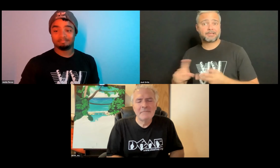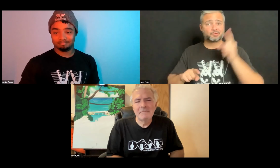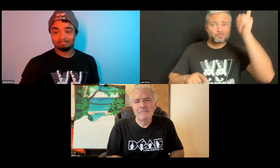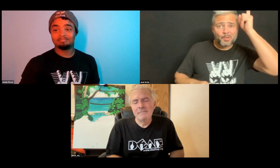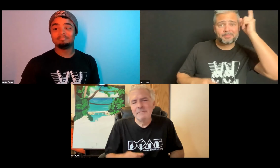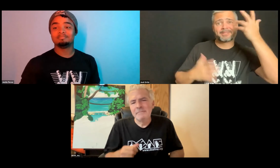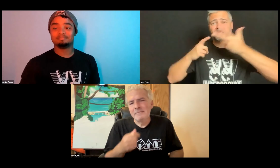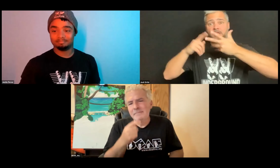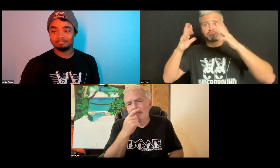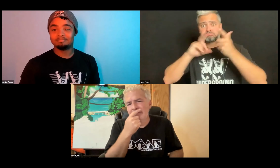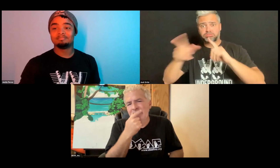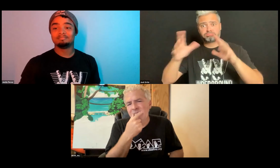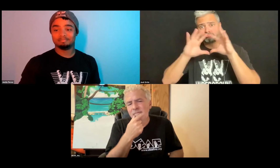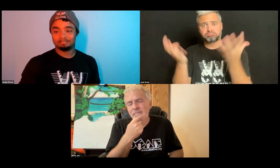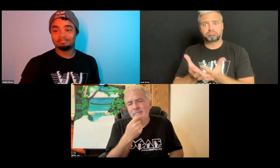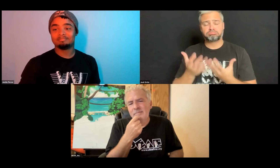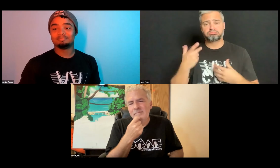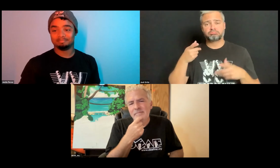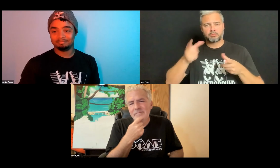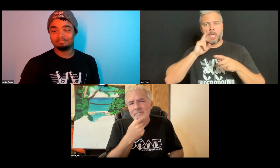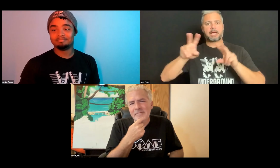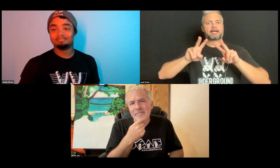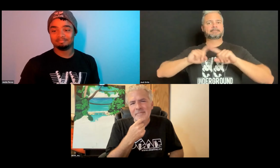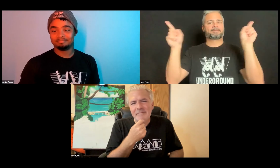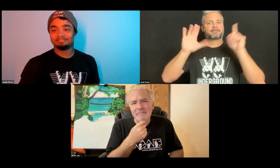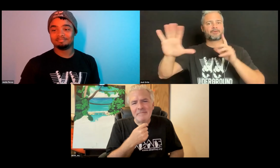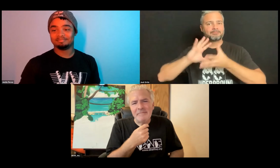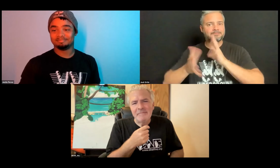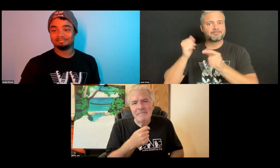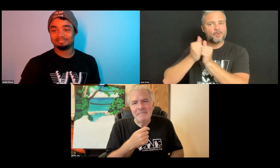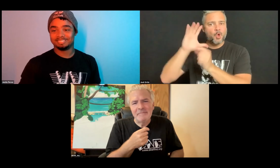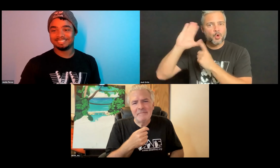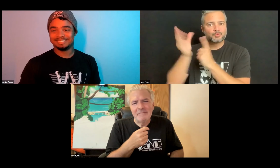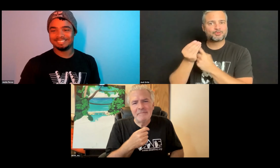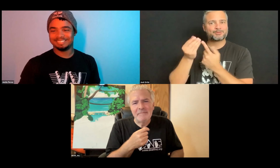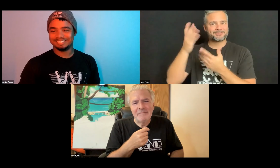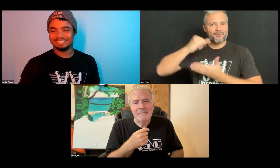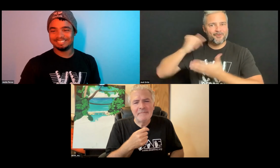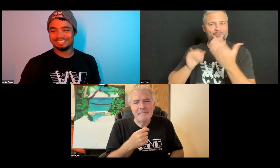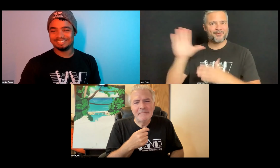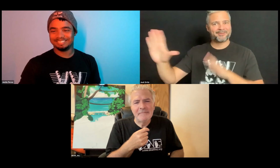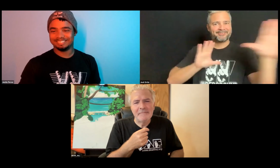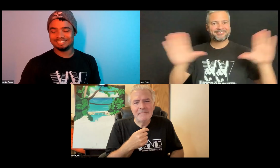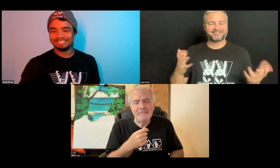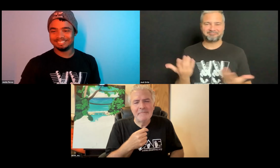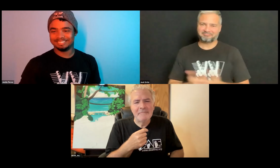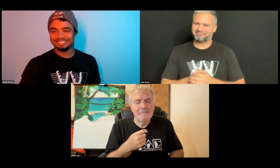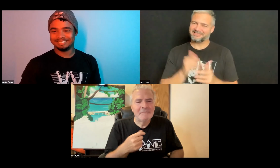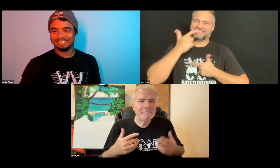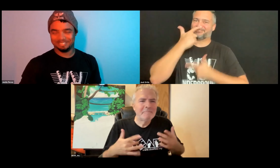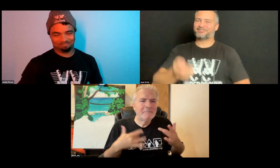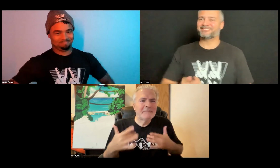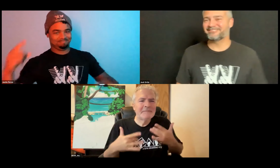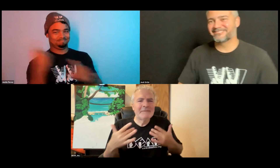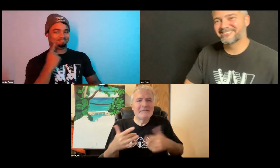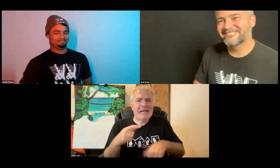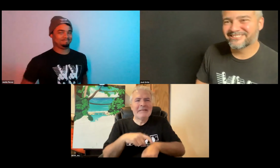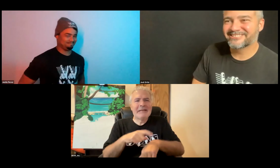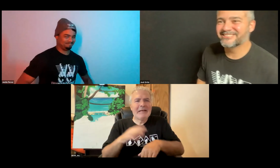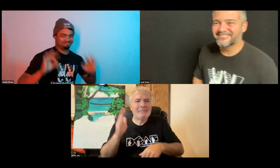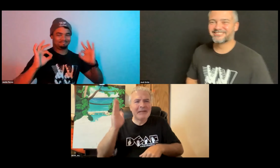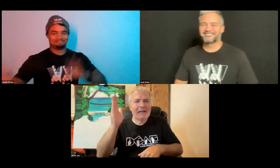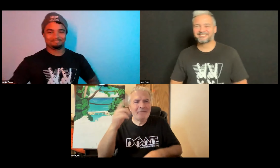We're going to invite others from any other country around the world. Because we'd like to see how they use their gestures and their art and their creativity.